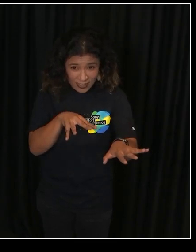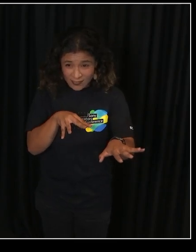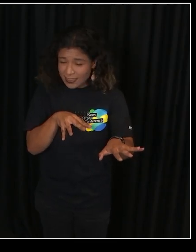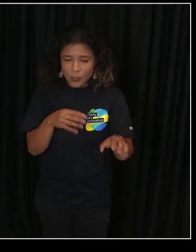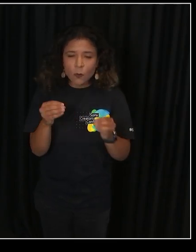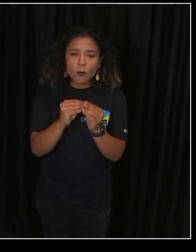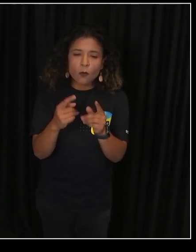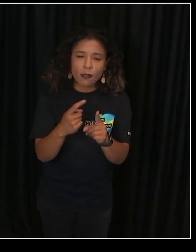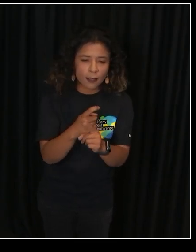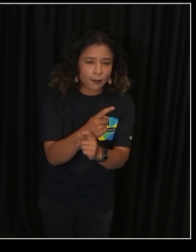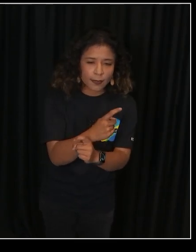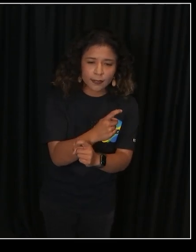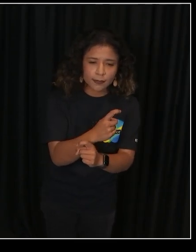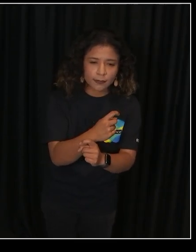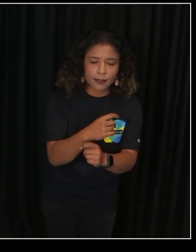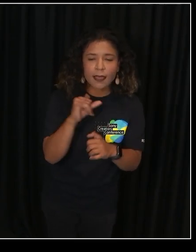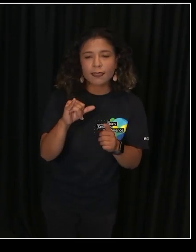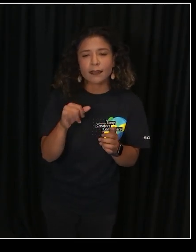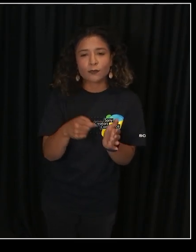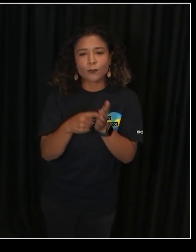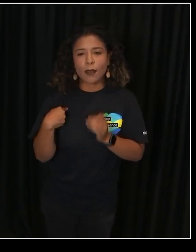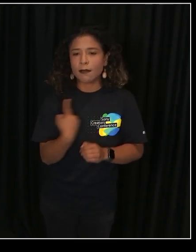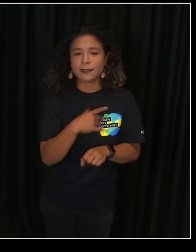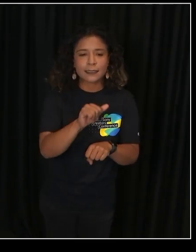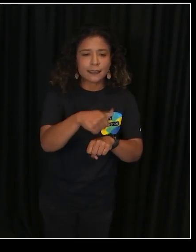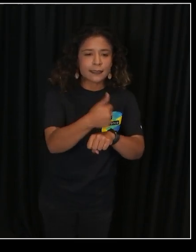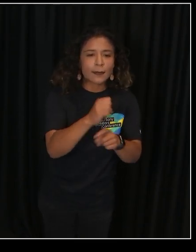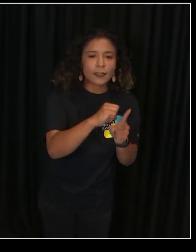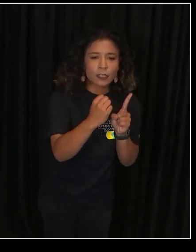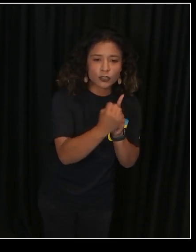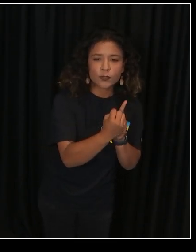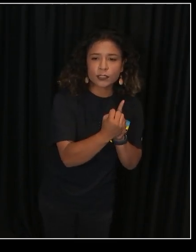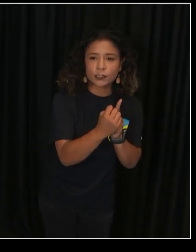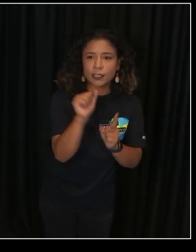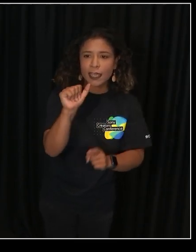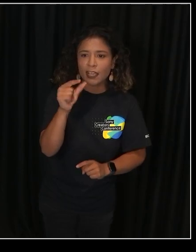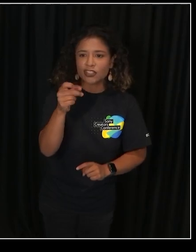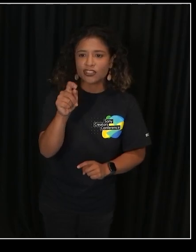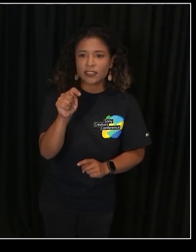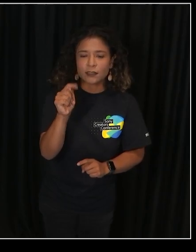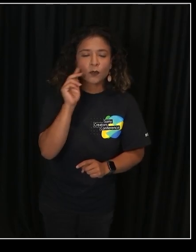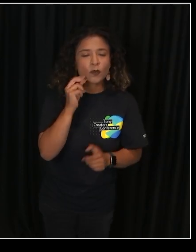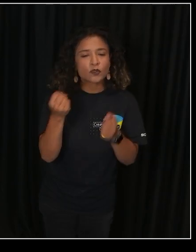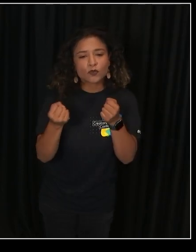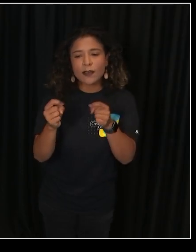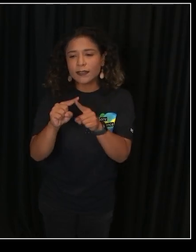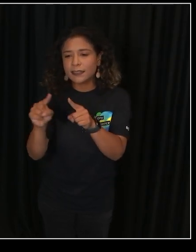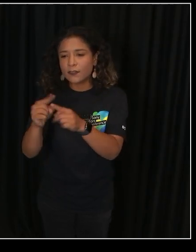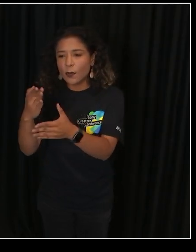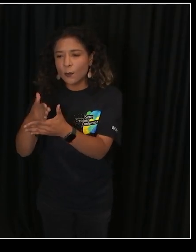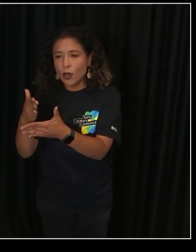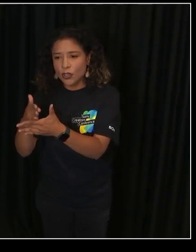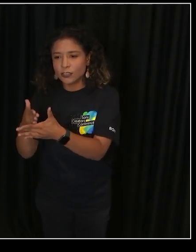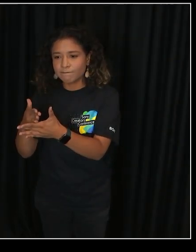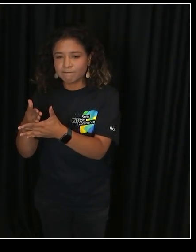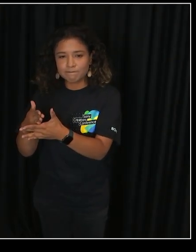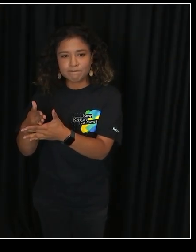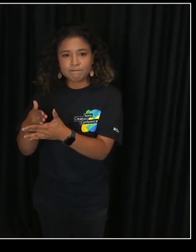So we set up situations where the agent drives in different parts of the track. And we started off in these different configurations